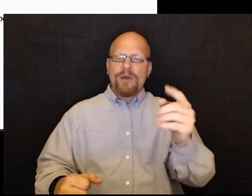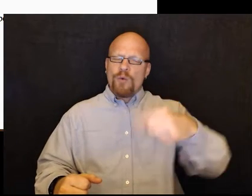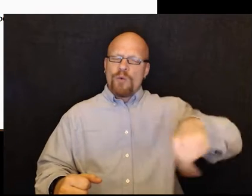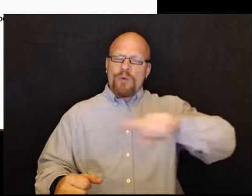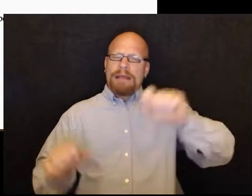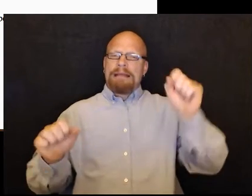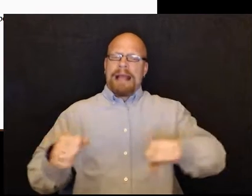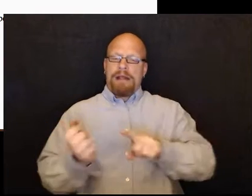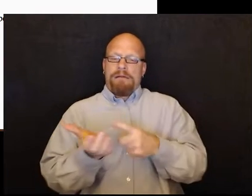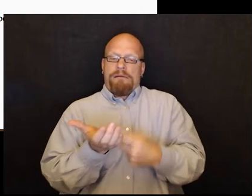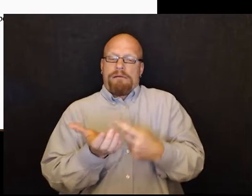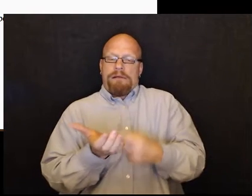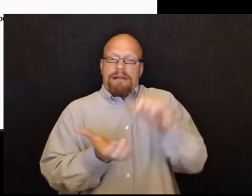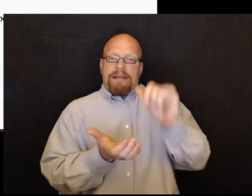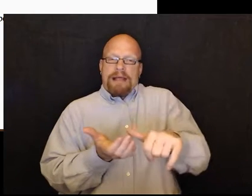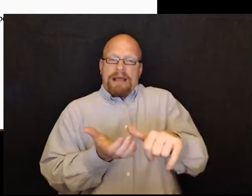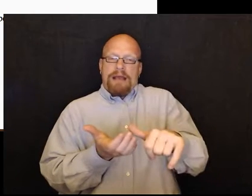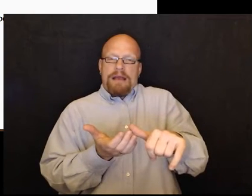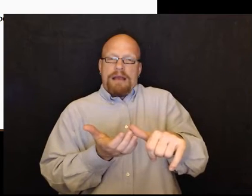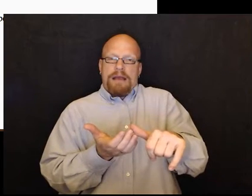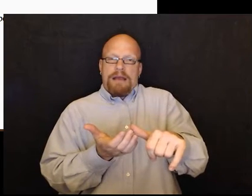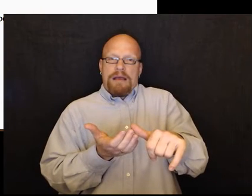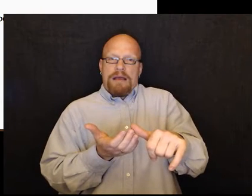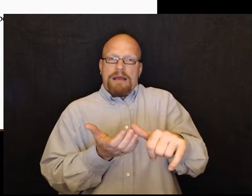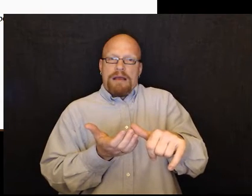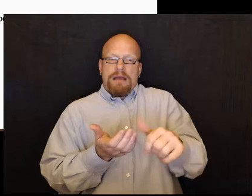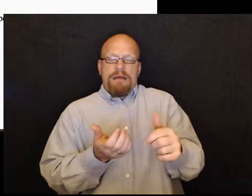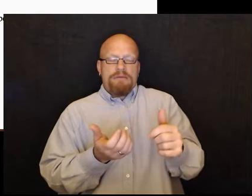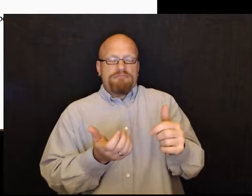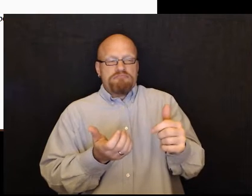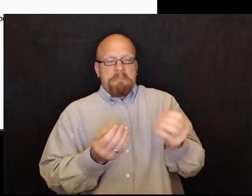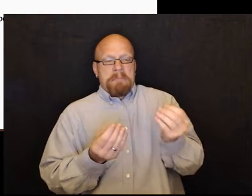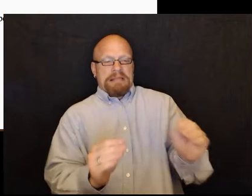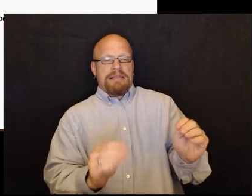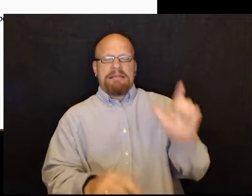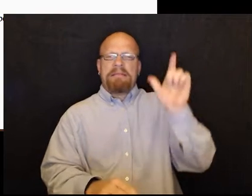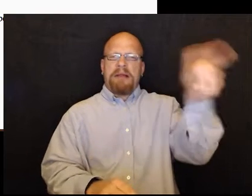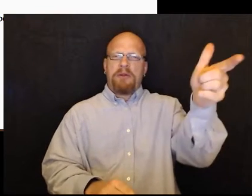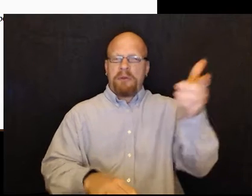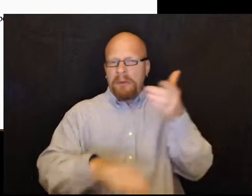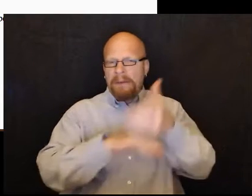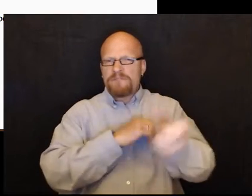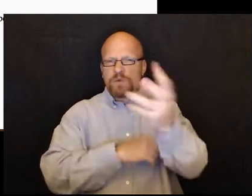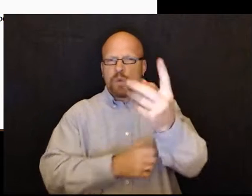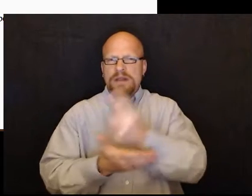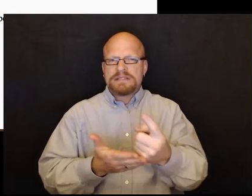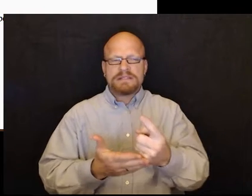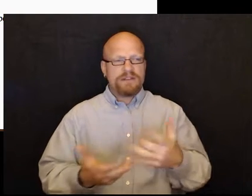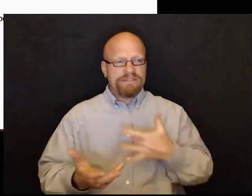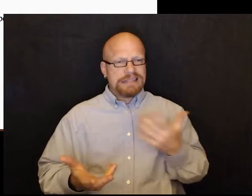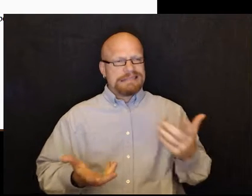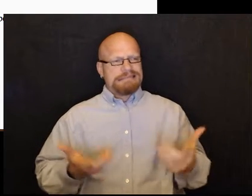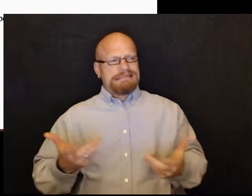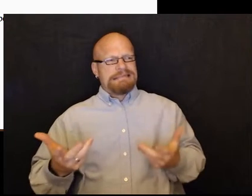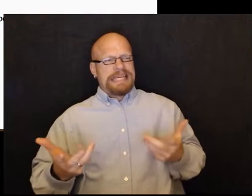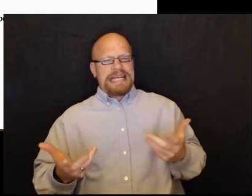notebook for math that's something that we can discuss as the course goes on